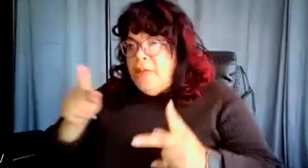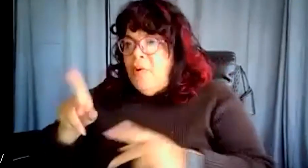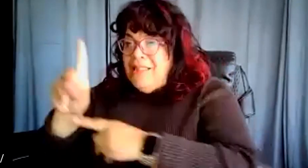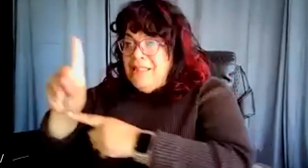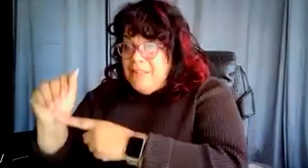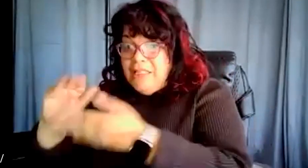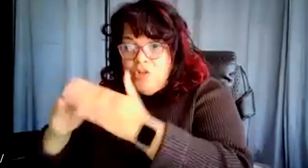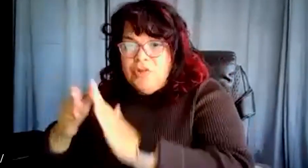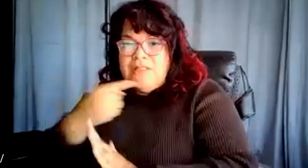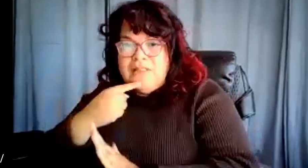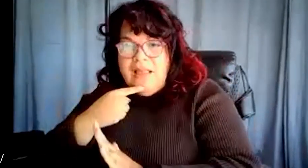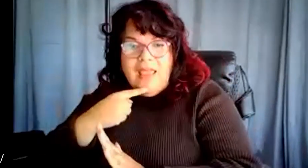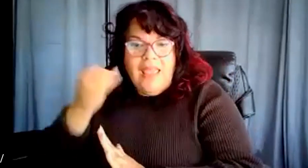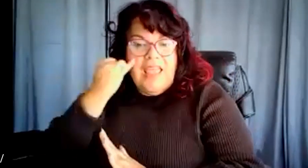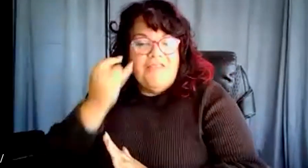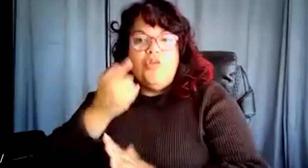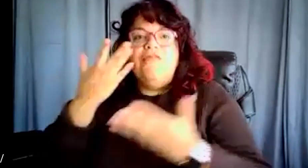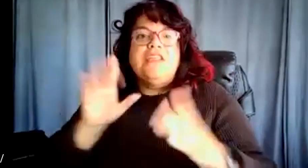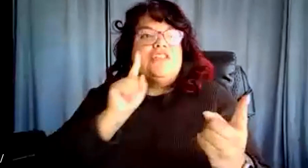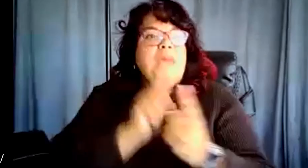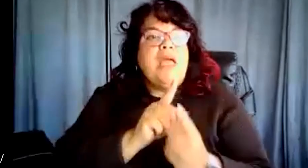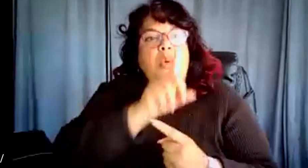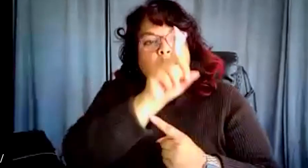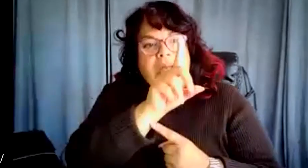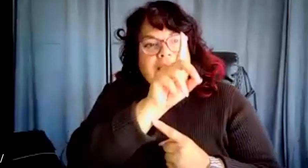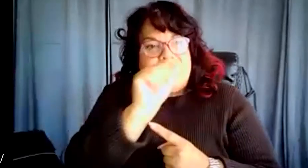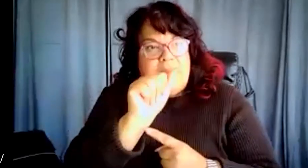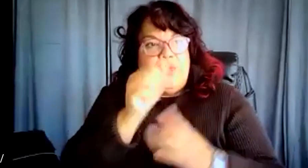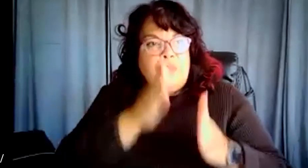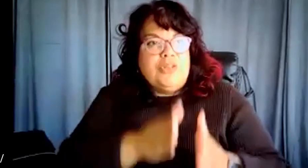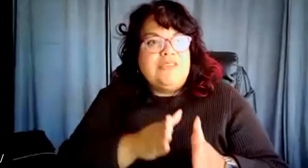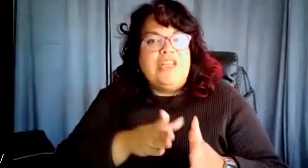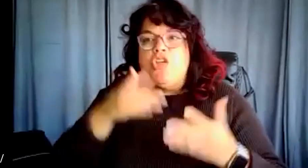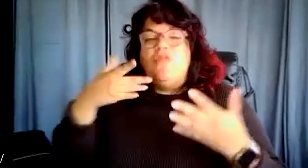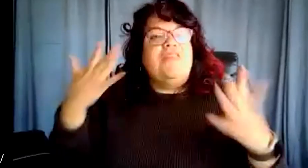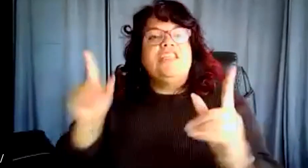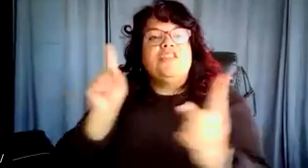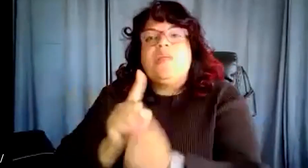in the disability community say that if you've met one disabled person, then you've met one disabled person.